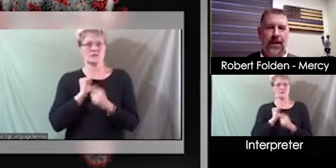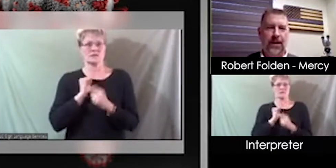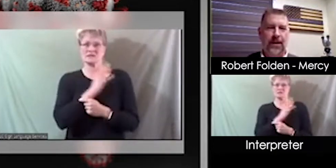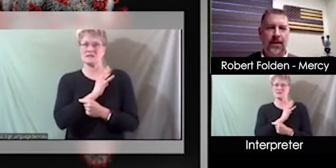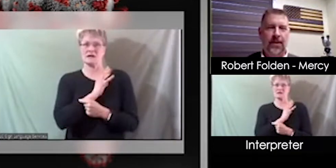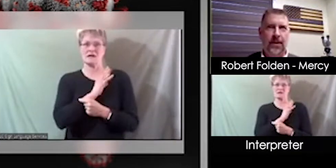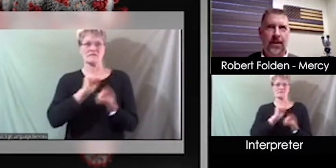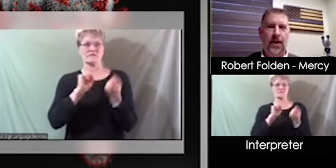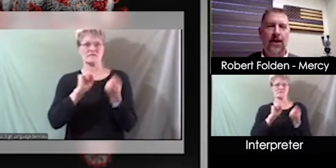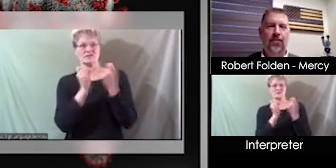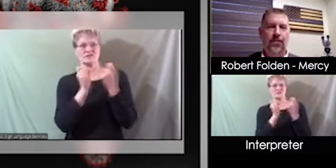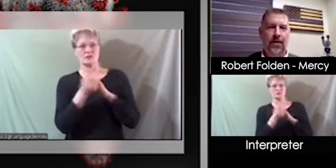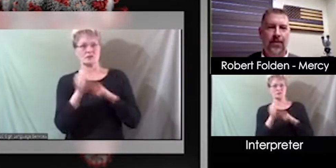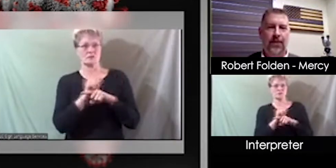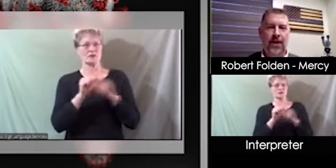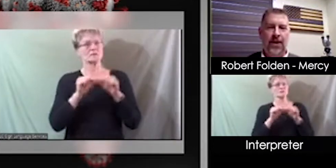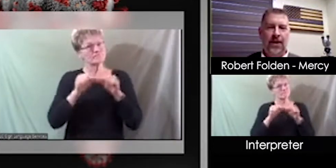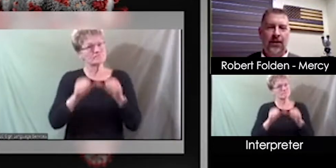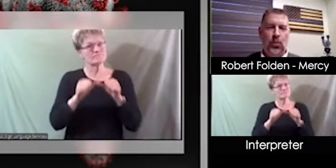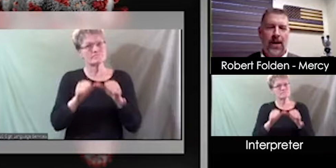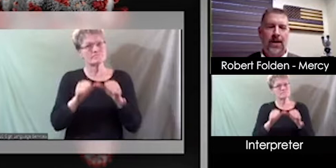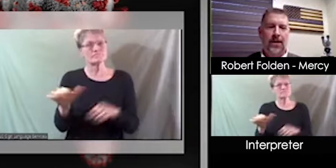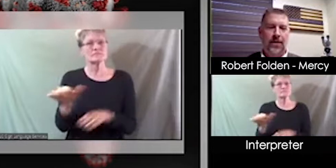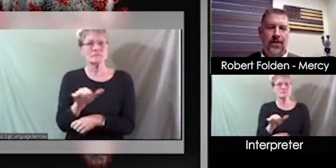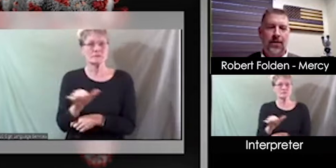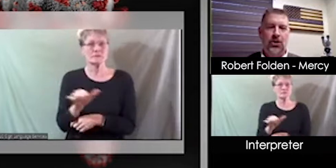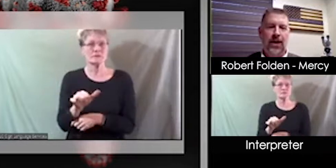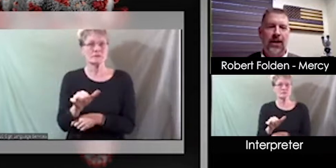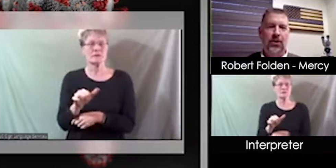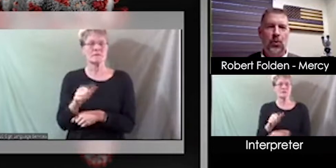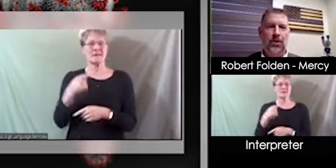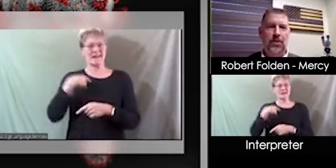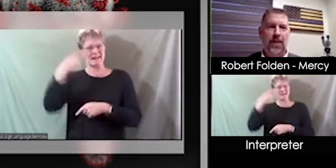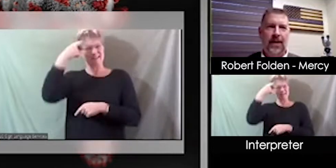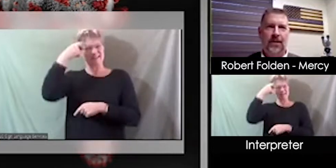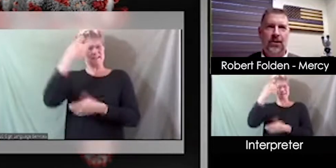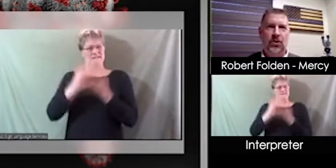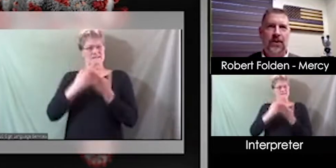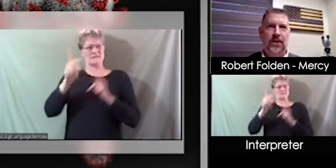might come from is when the change was made to treat